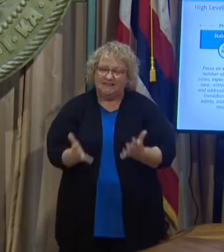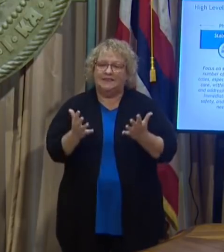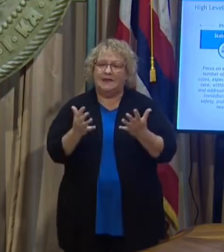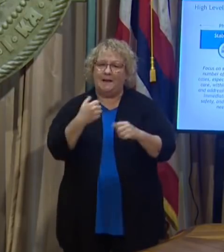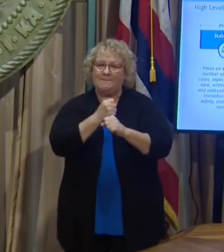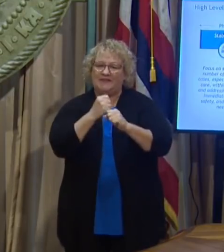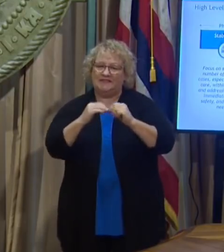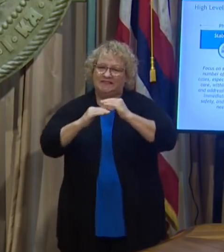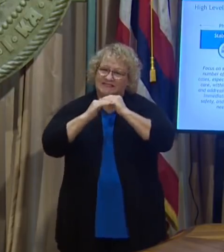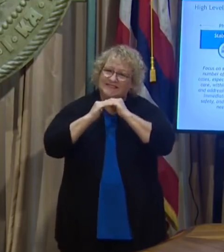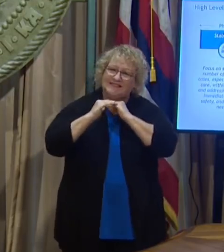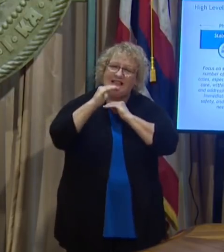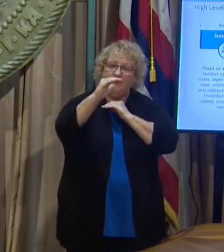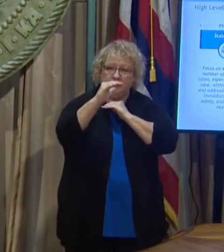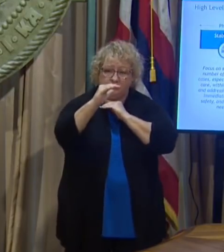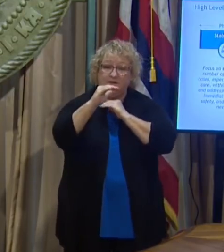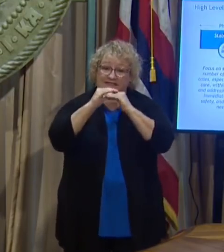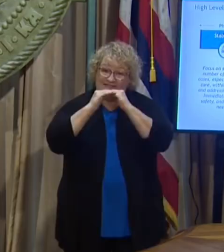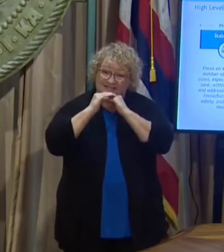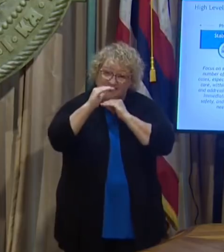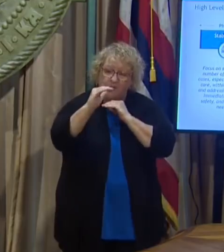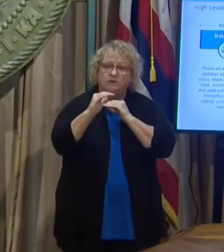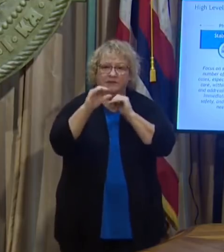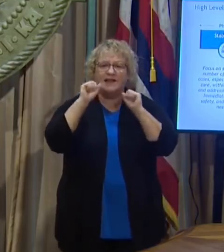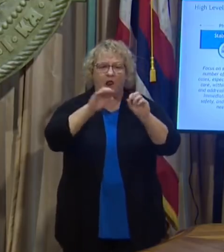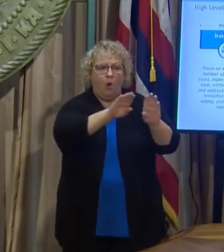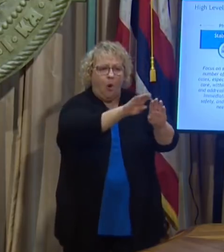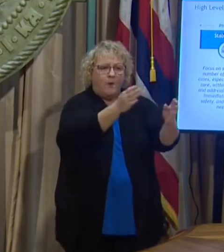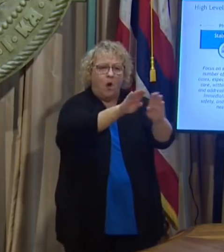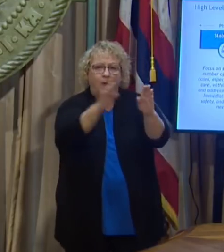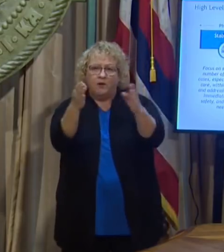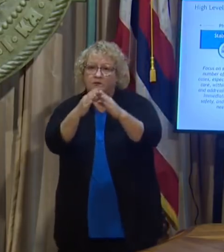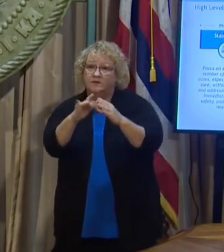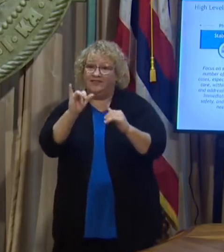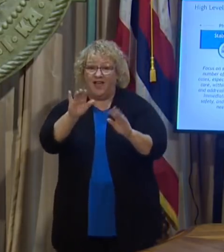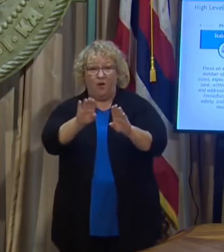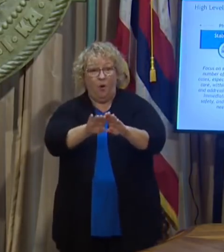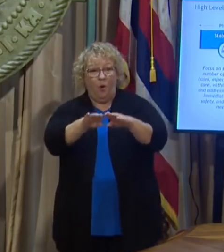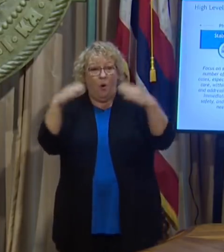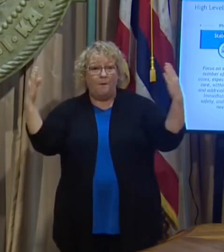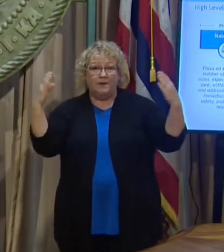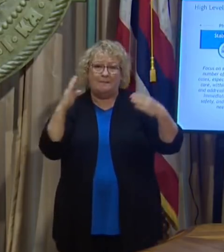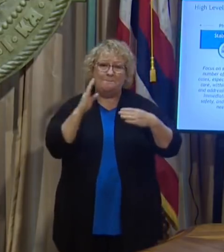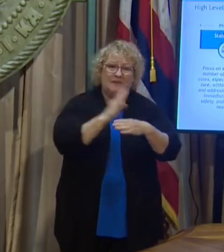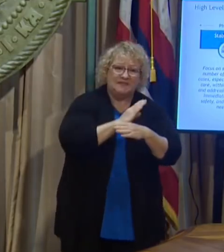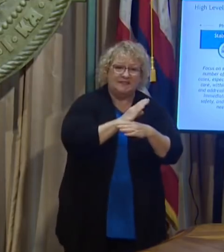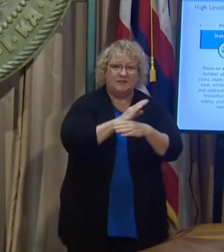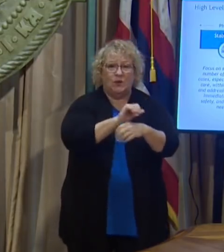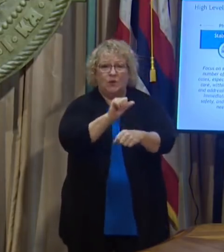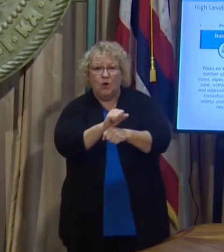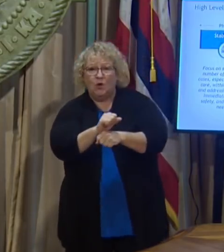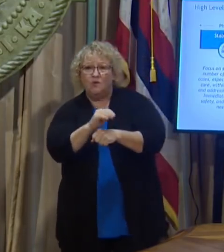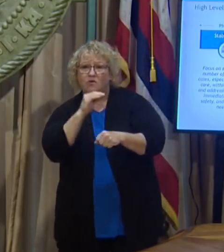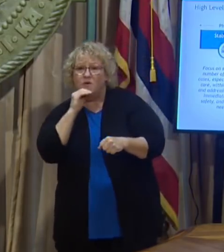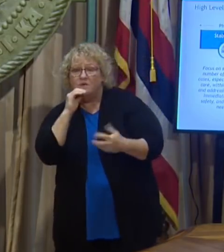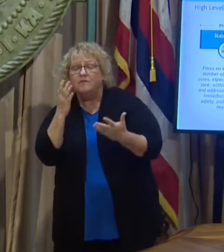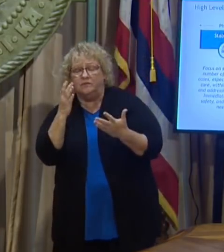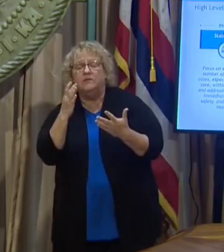AS WE MOVE THROUGH THIS, WE CAN NOW START TO PLAN ON WHAT WE CALL REOPENING. FOR THAT, EVEN AS WE TALK ABOUT